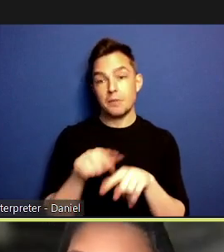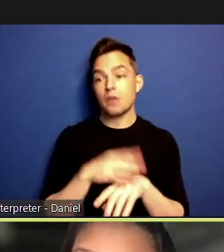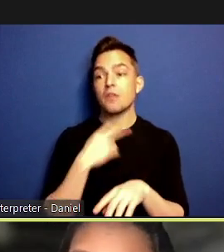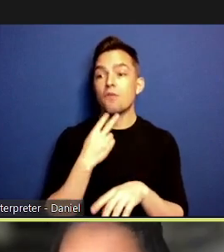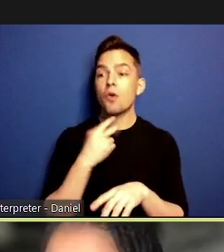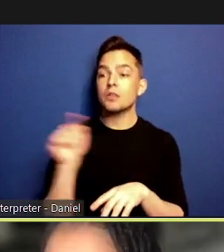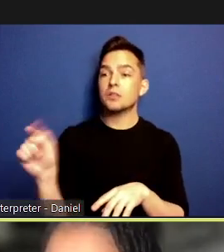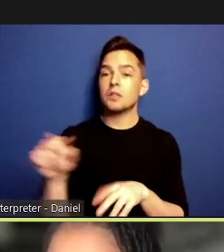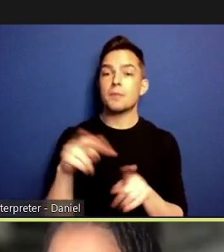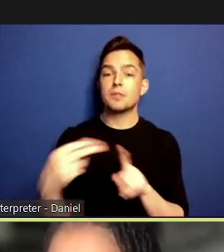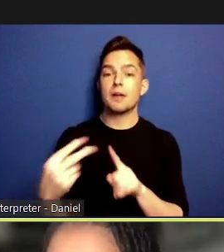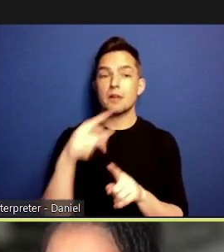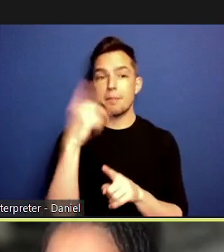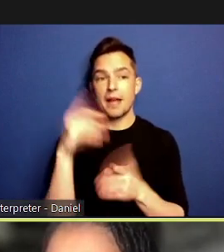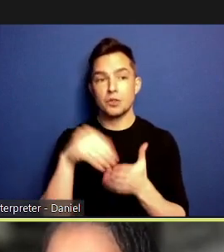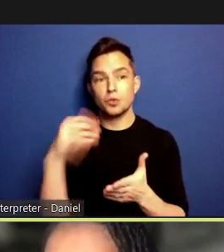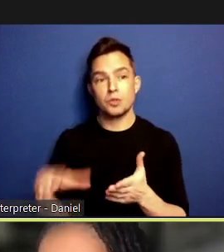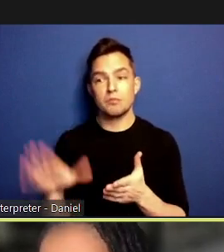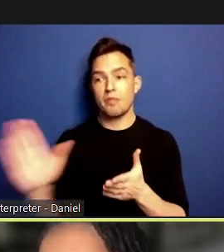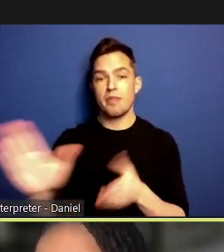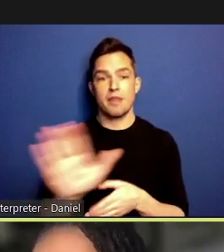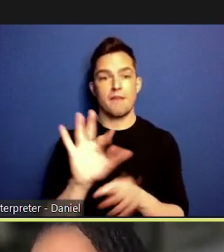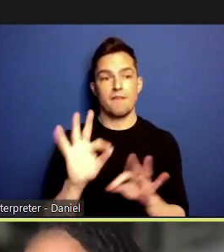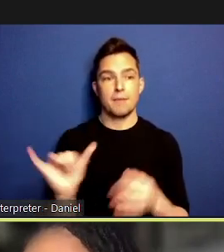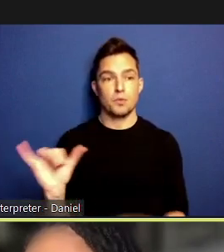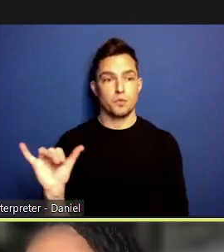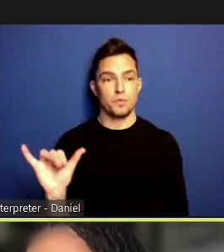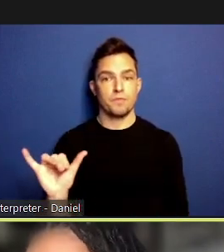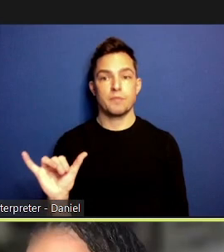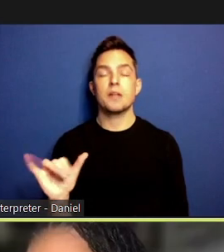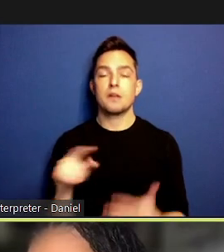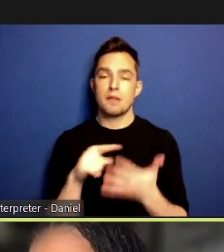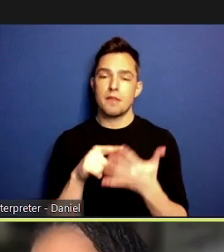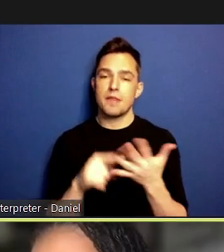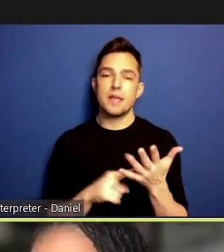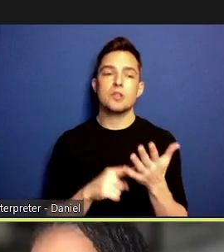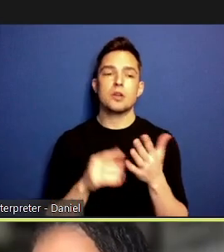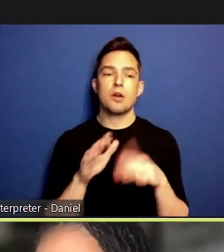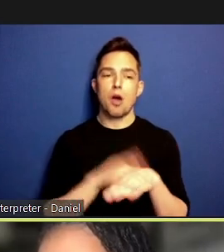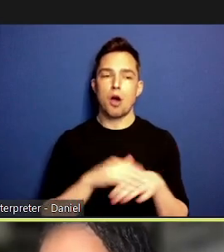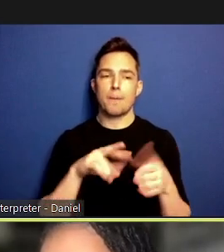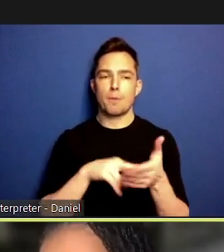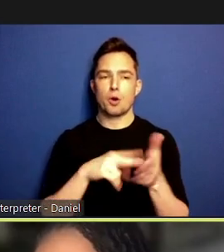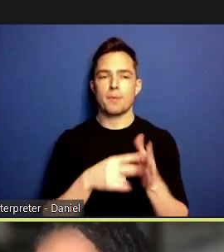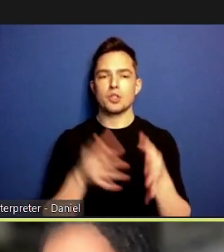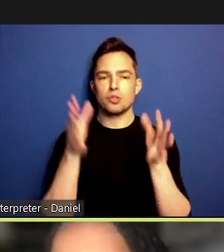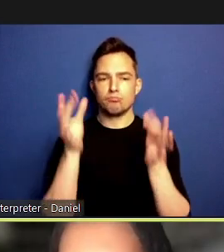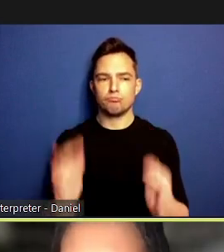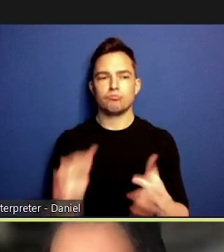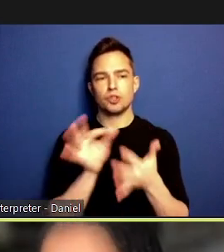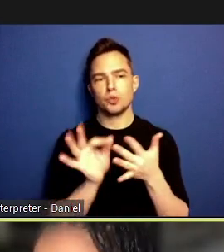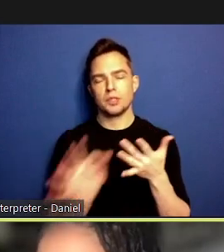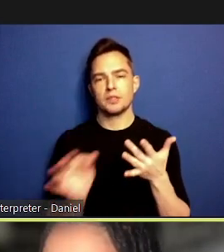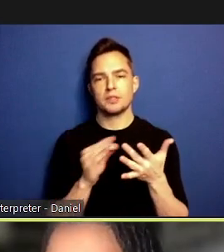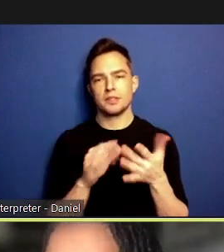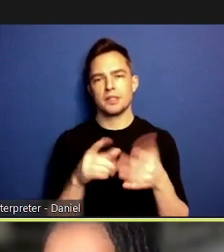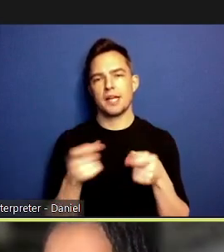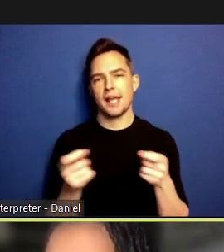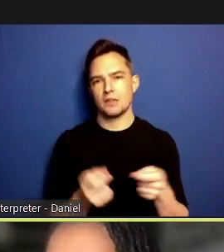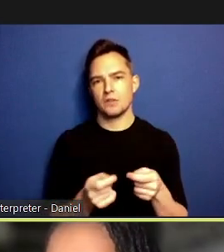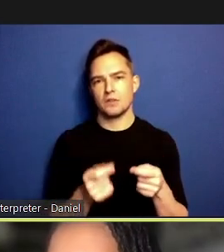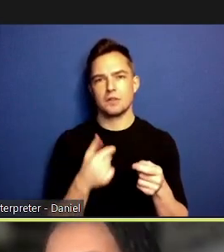and their families. And these are conscious choices that I grapple with what I do. And